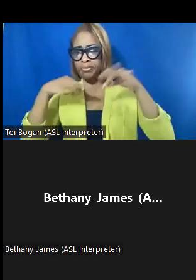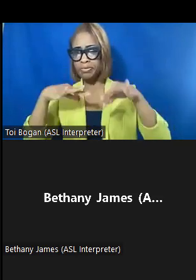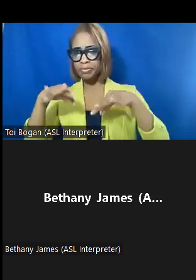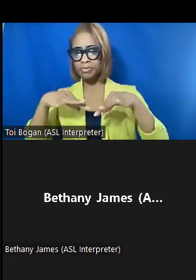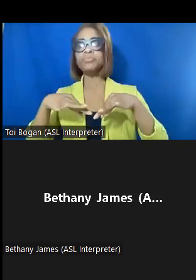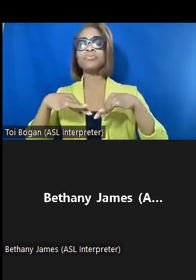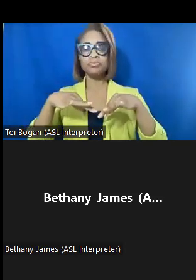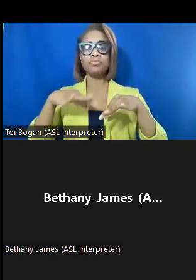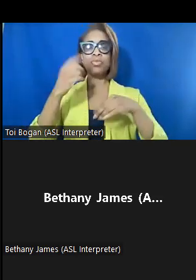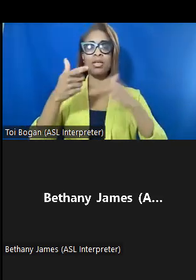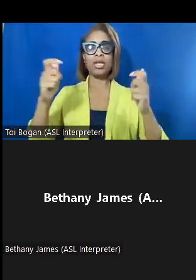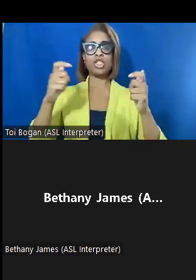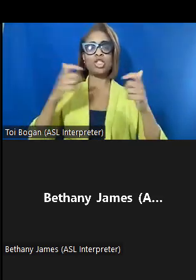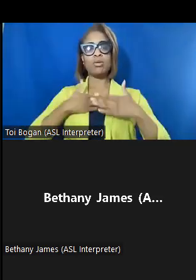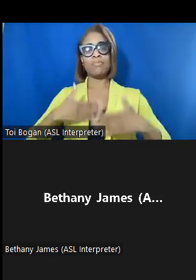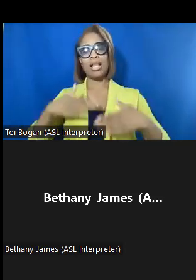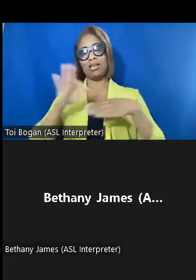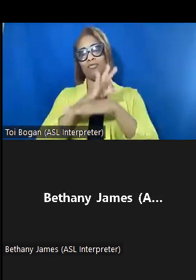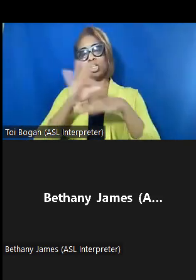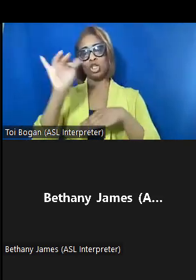major bodily functions as well.